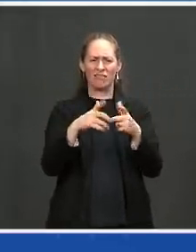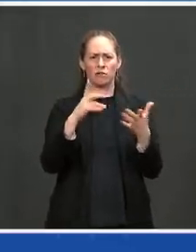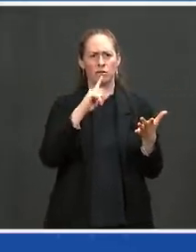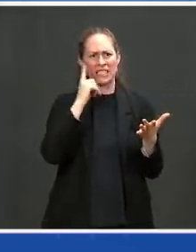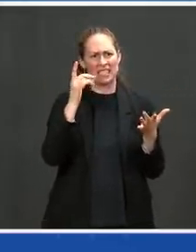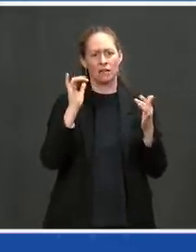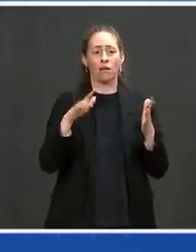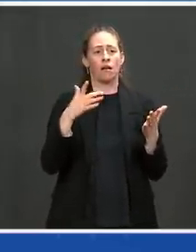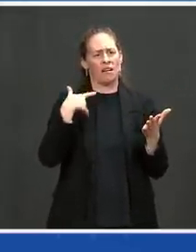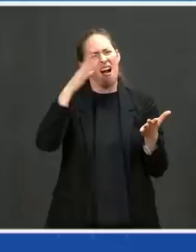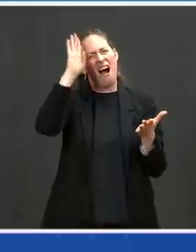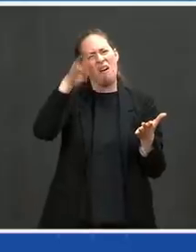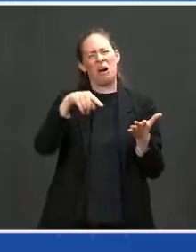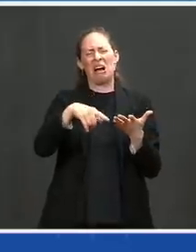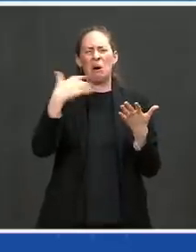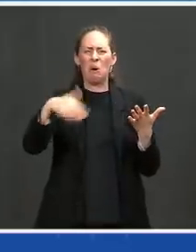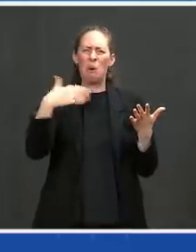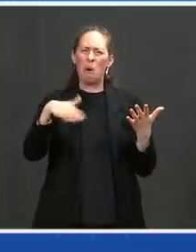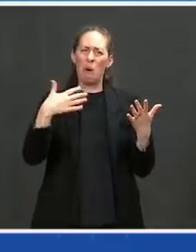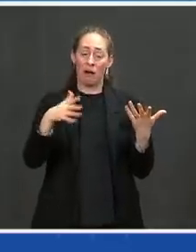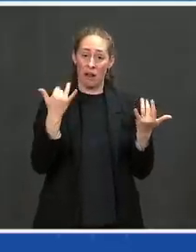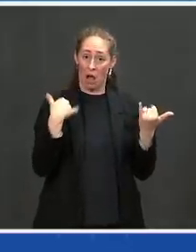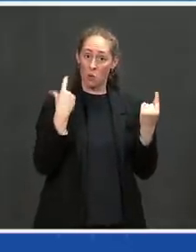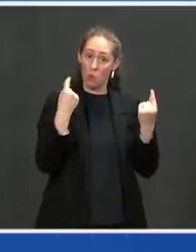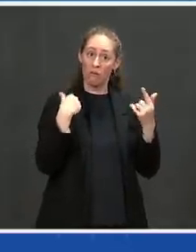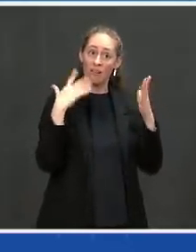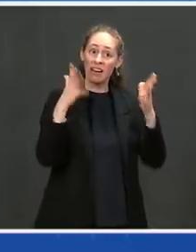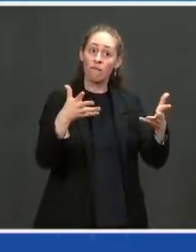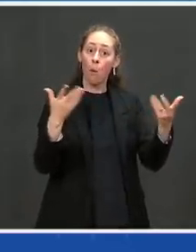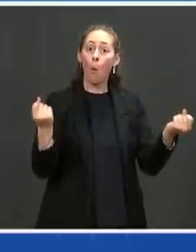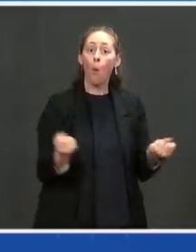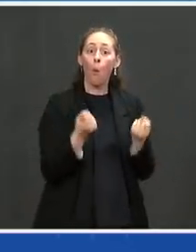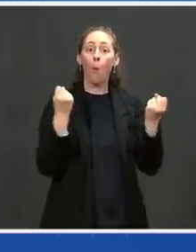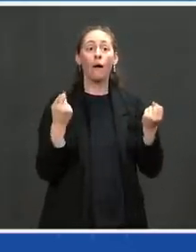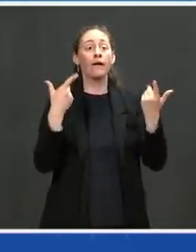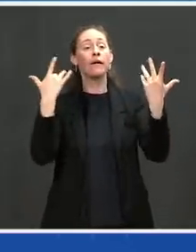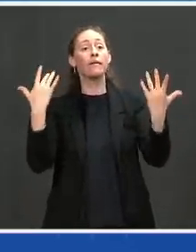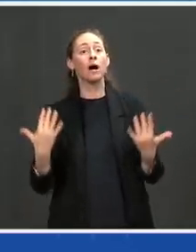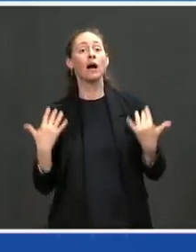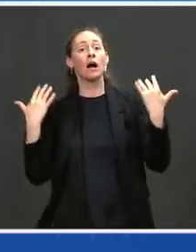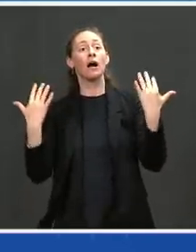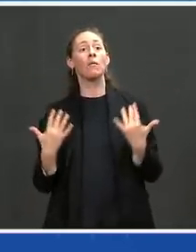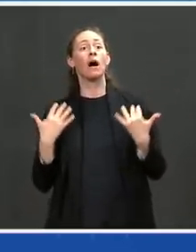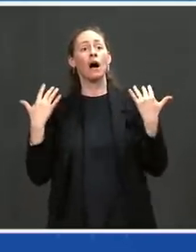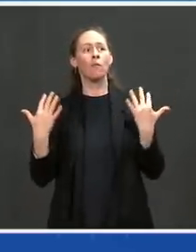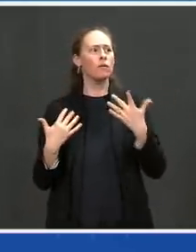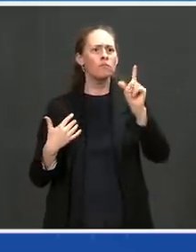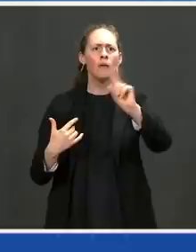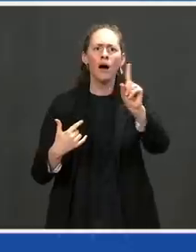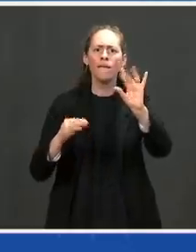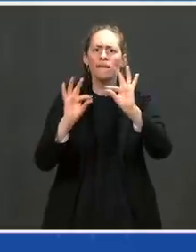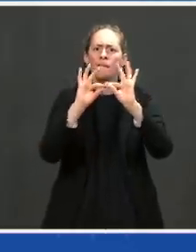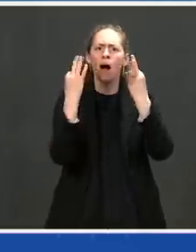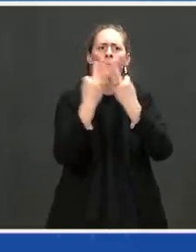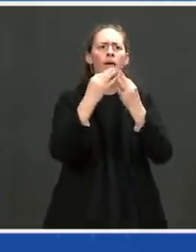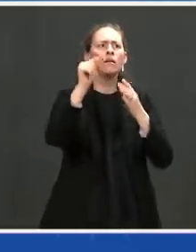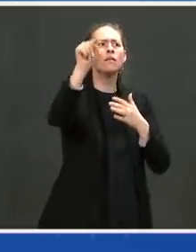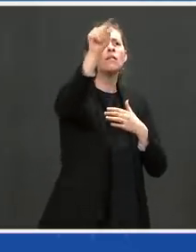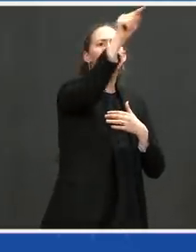One is to get them to the place where they have a relative and set a date as to when a hearing can be held.